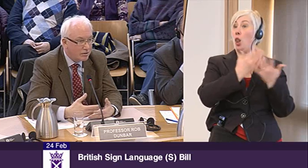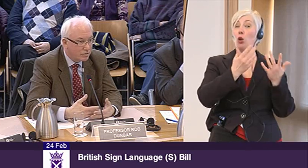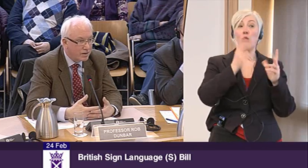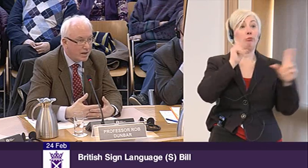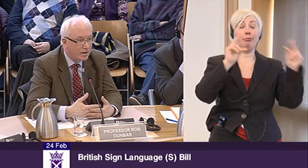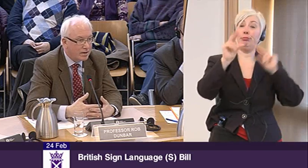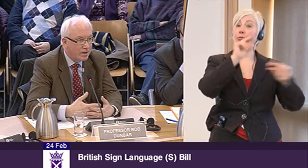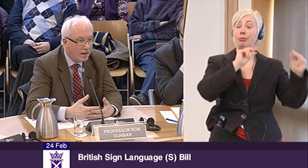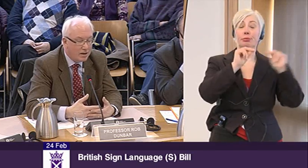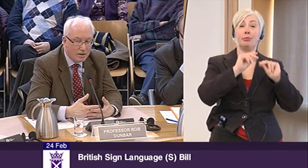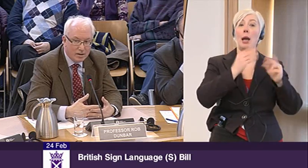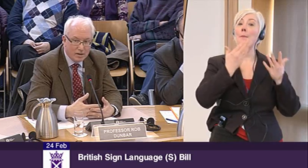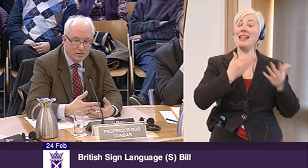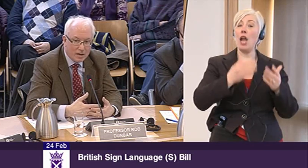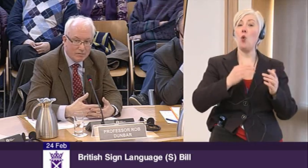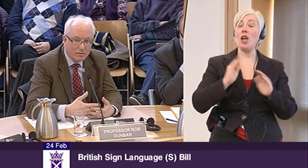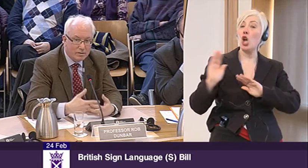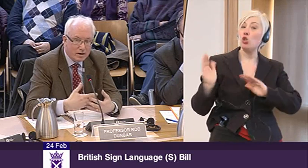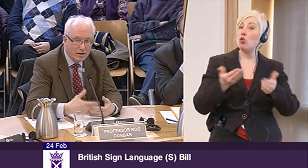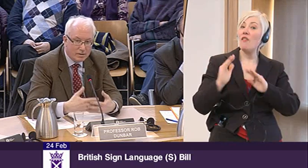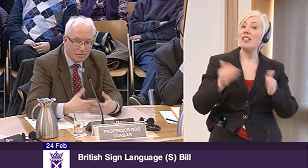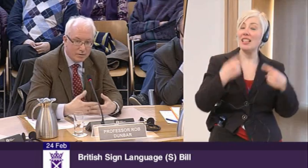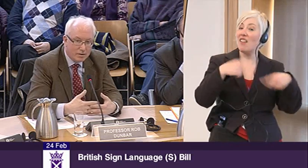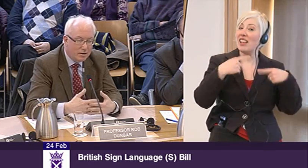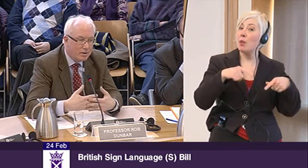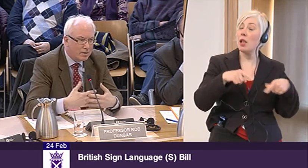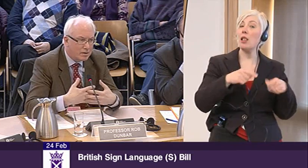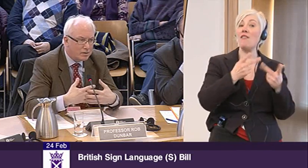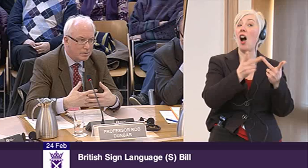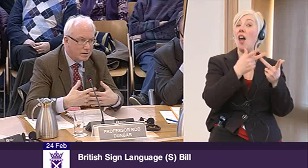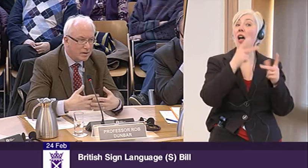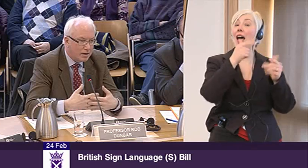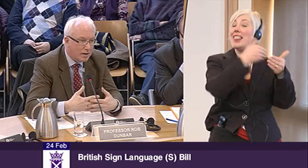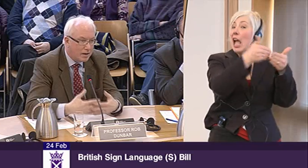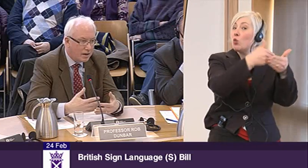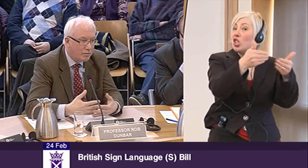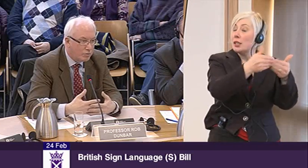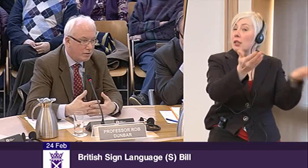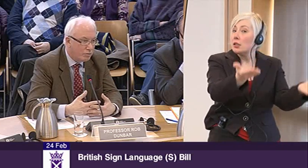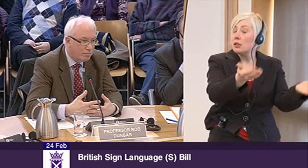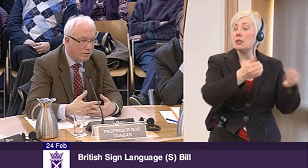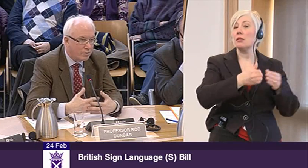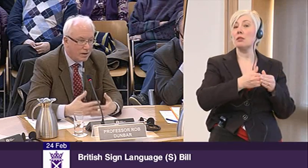more services are available in other languages because people in public bodies do not look